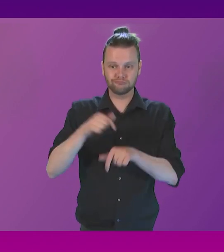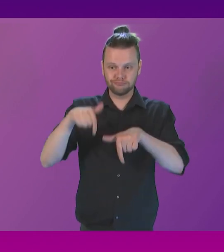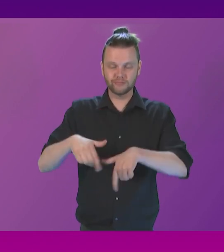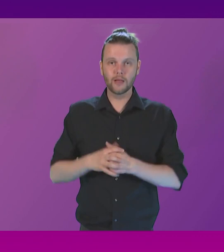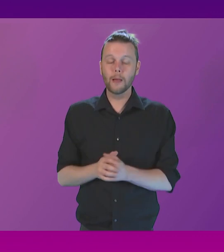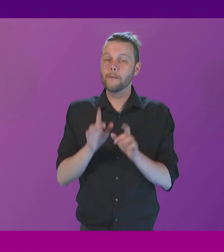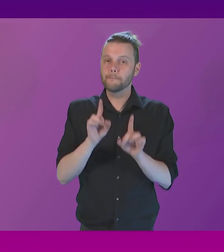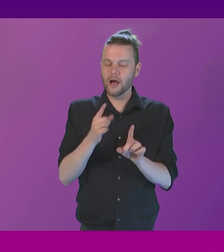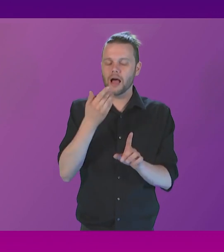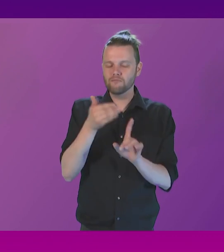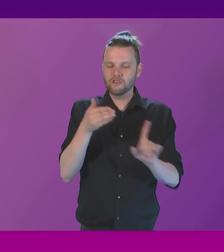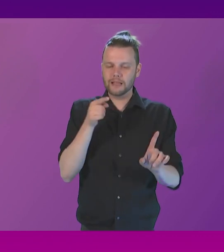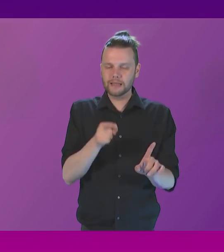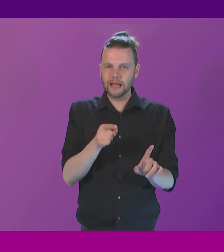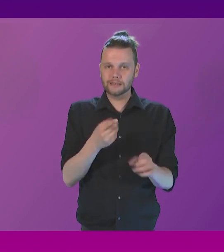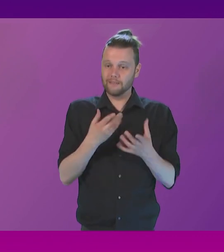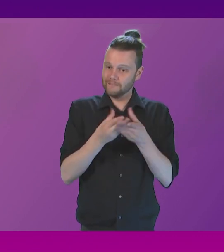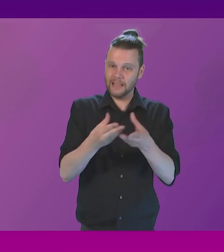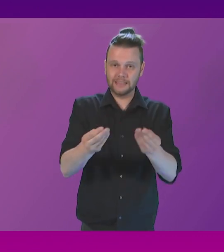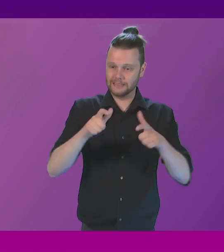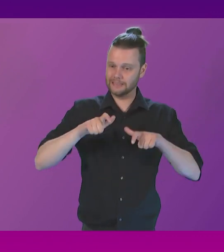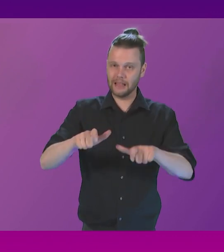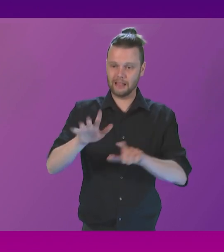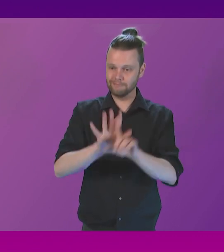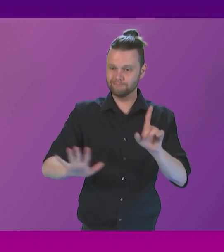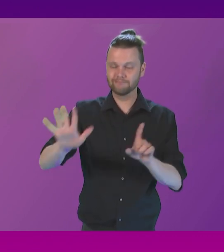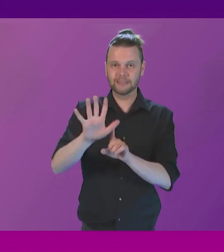However, I recognise that there are vacancies in some parts of the country where there are